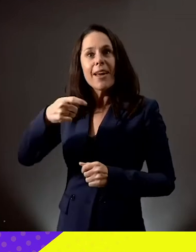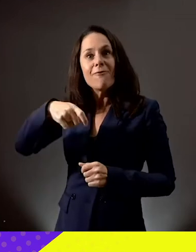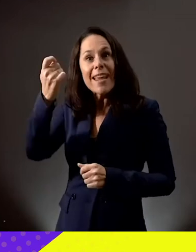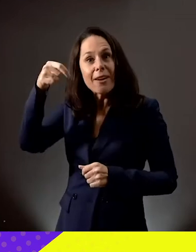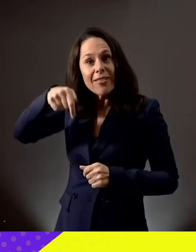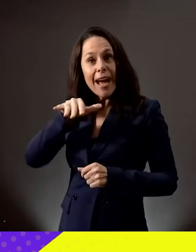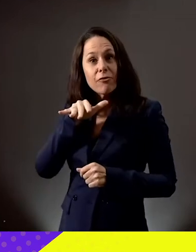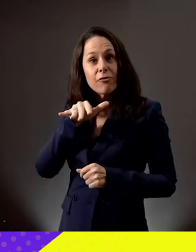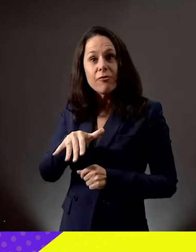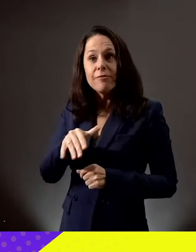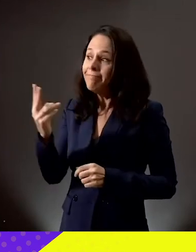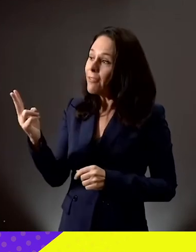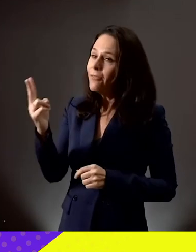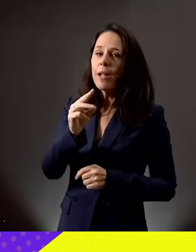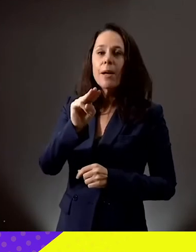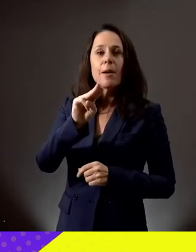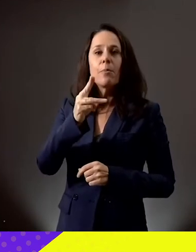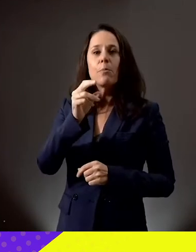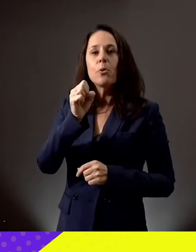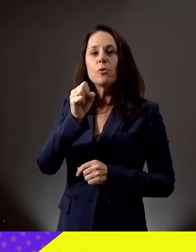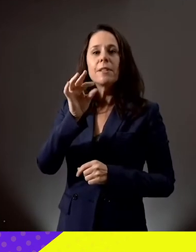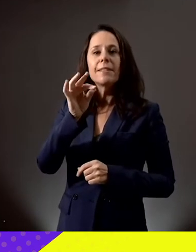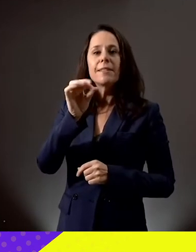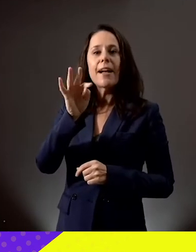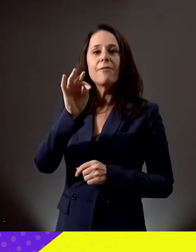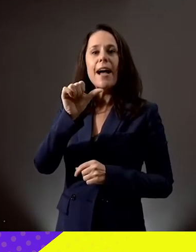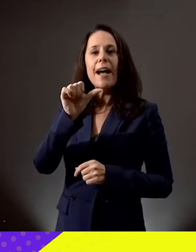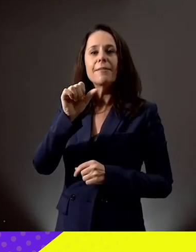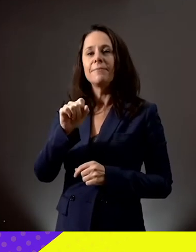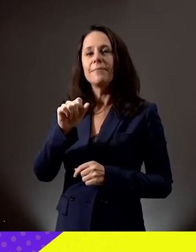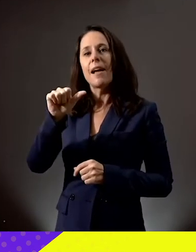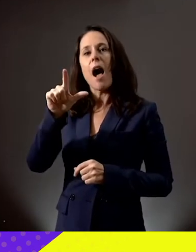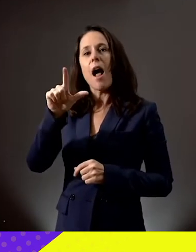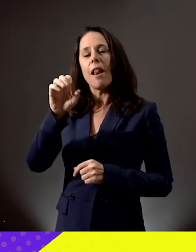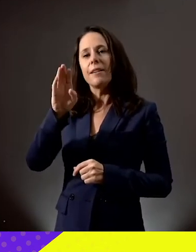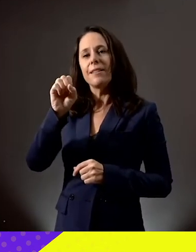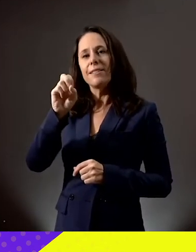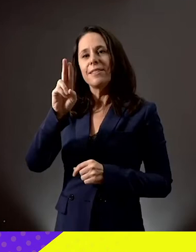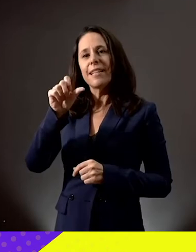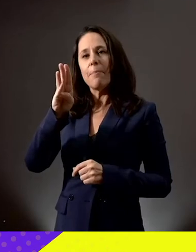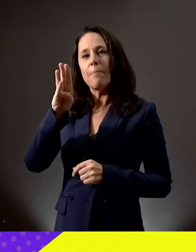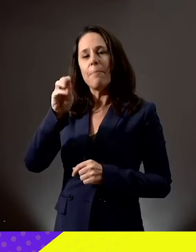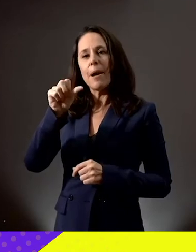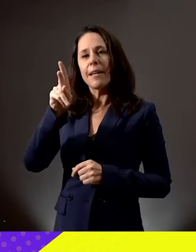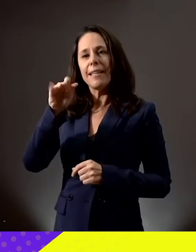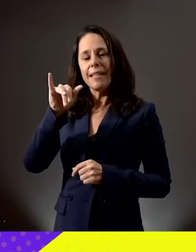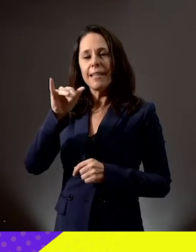Mustafa al Shabaki, coordinator of Bureau Social Return... and Wesley Kuijpers, sales director.